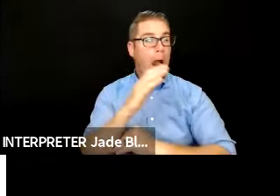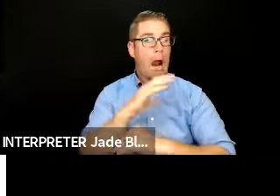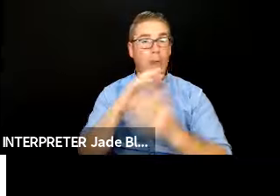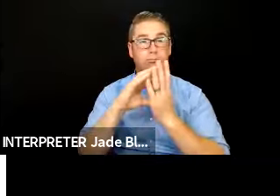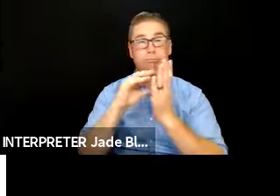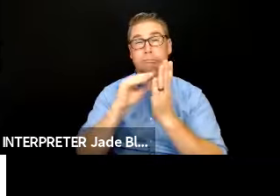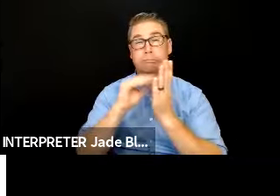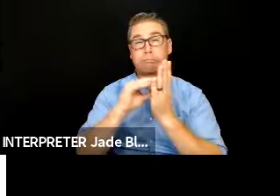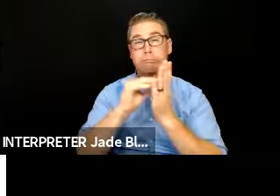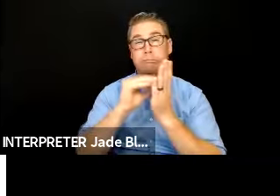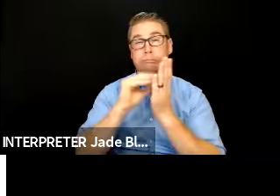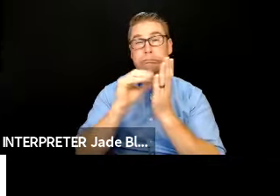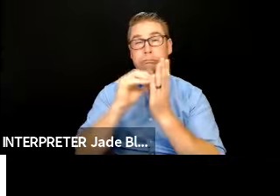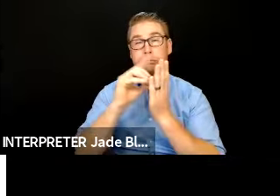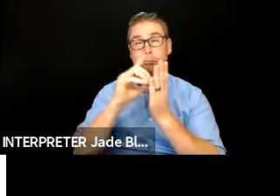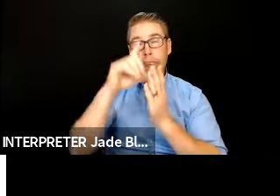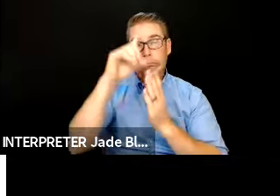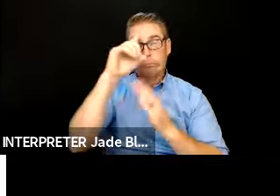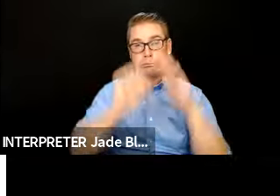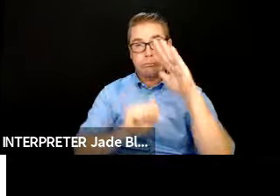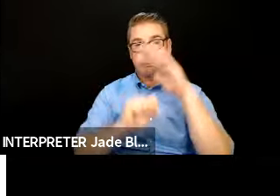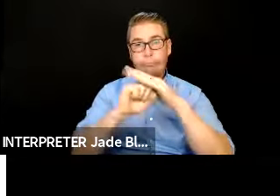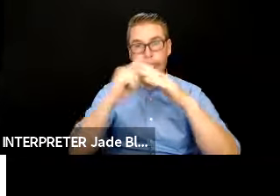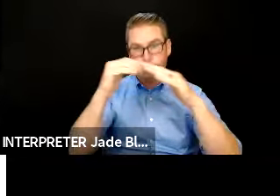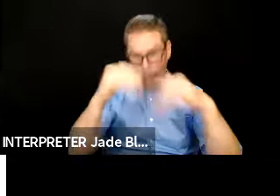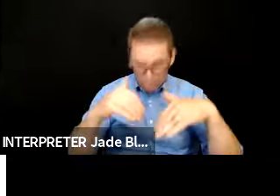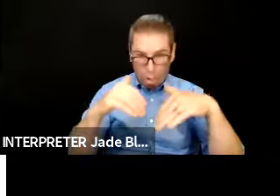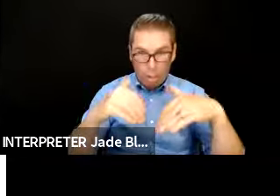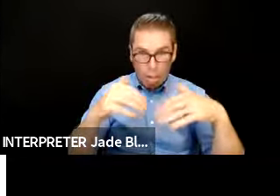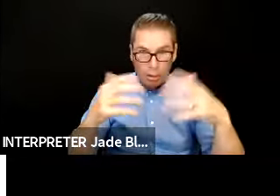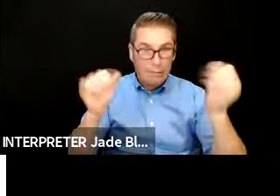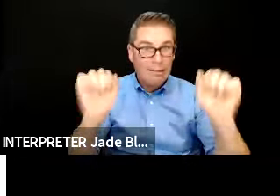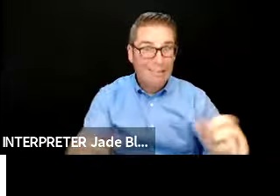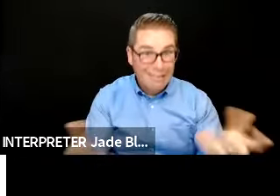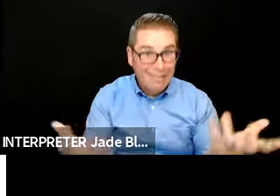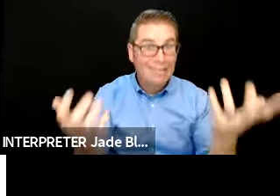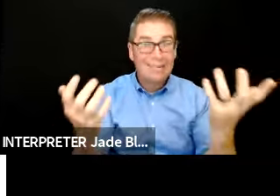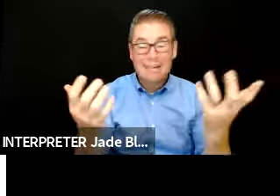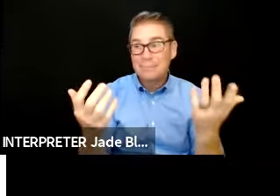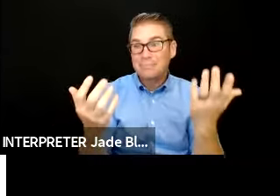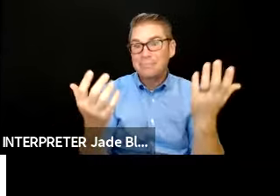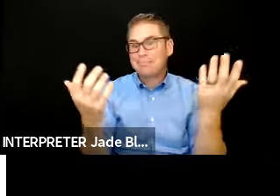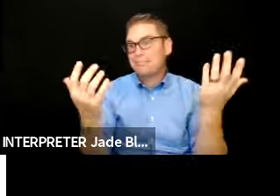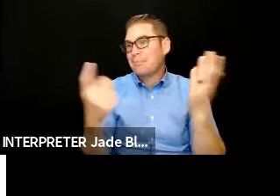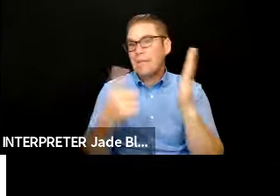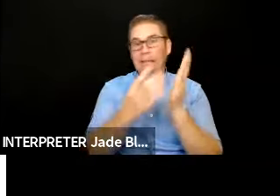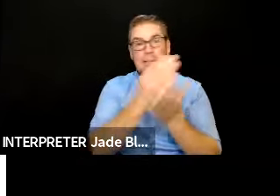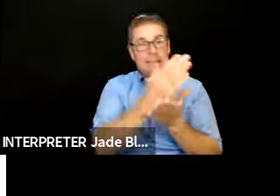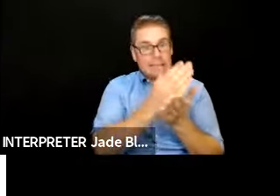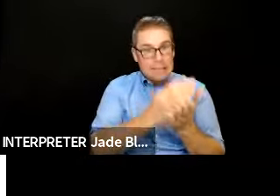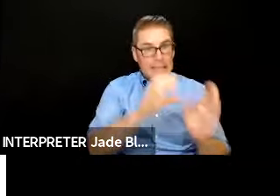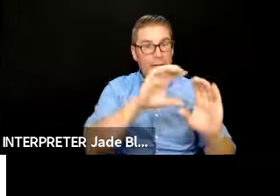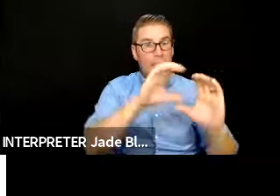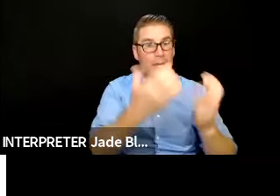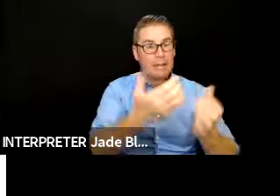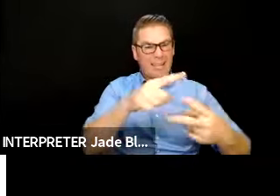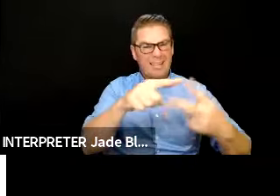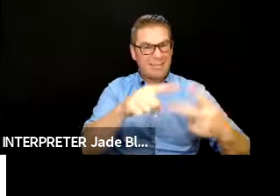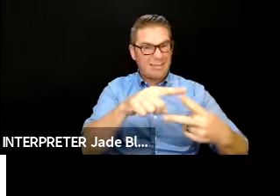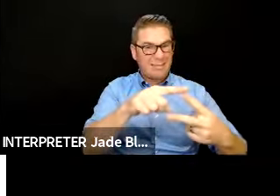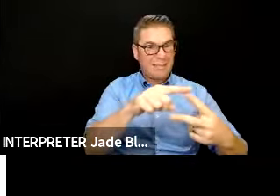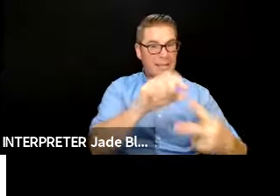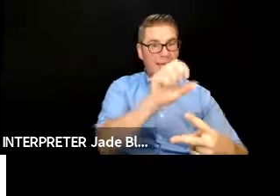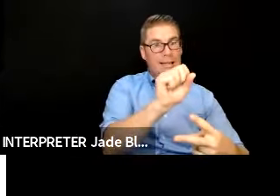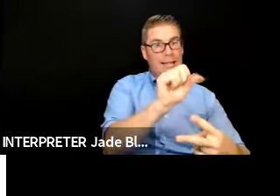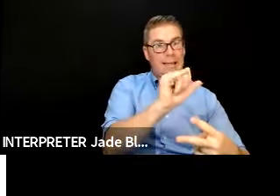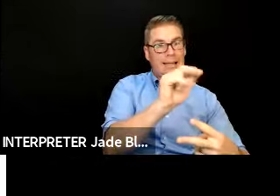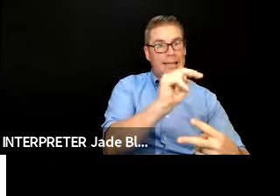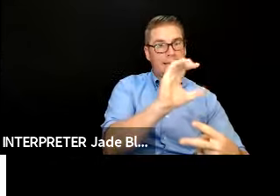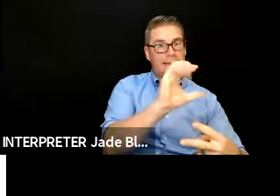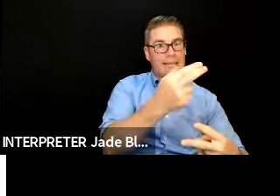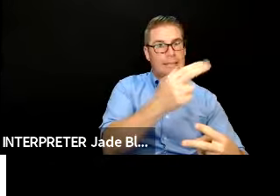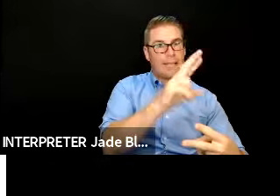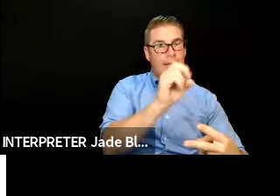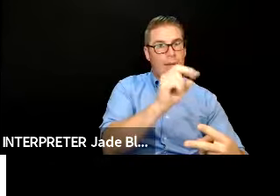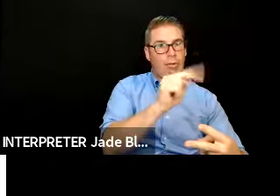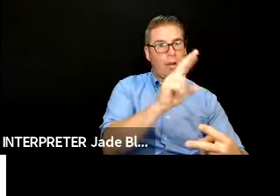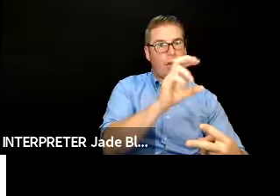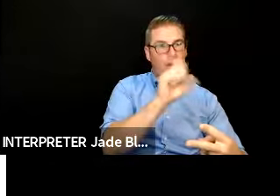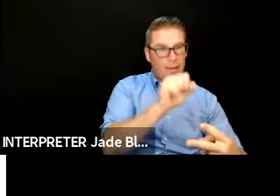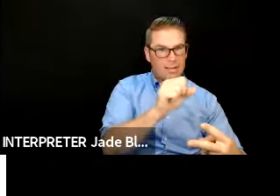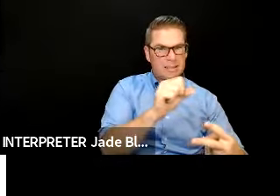Especially once classes are in session because some students are going to have a very long day of instructions.